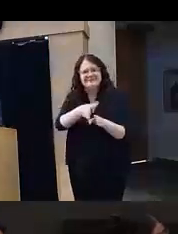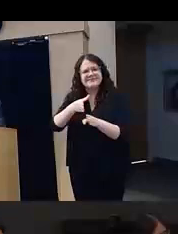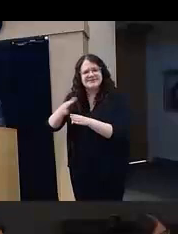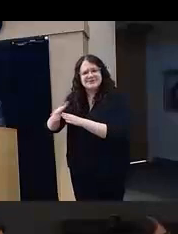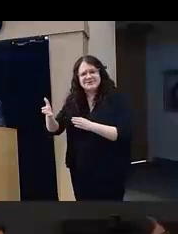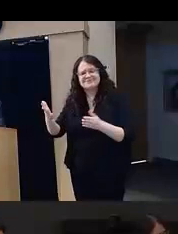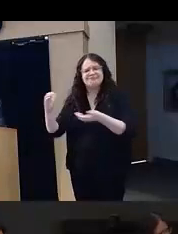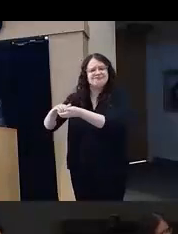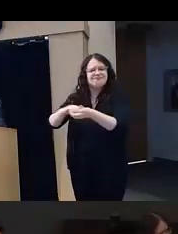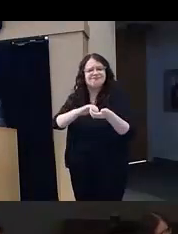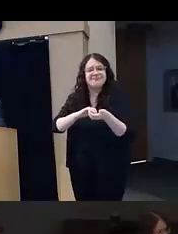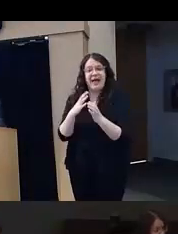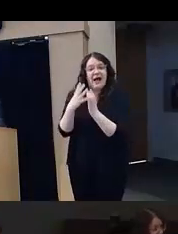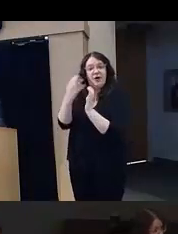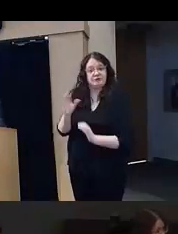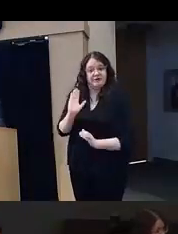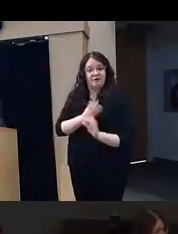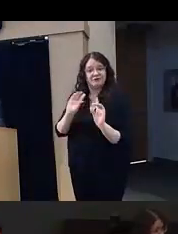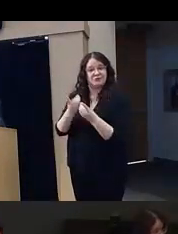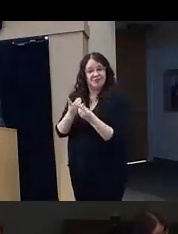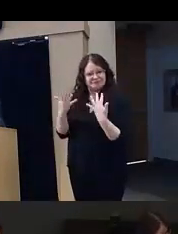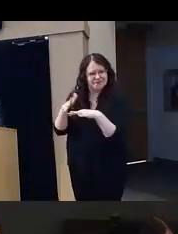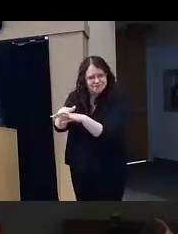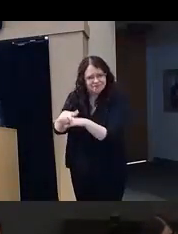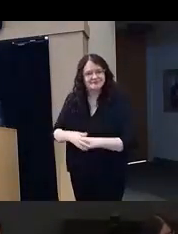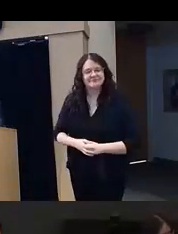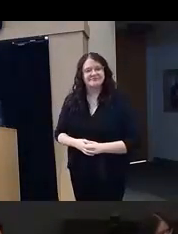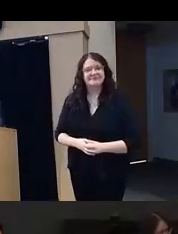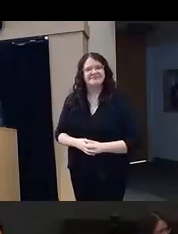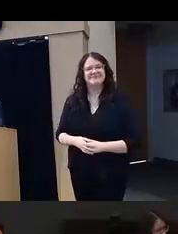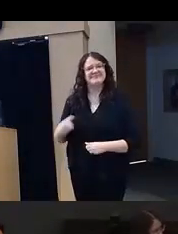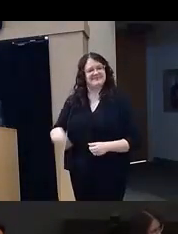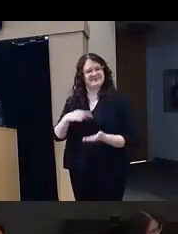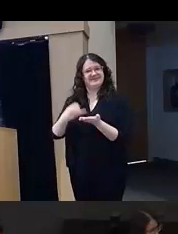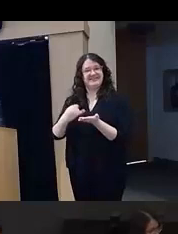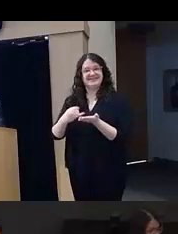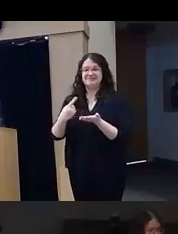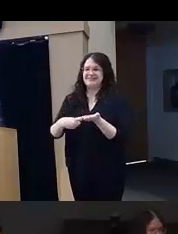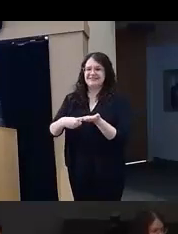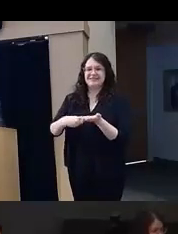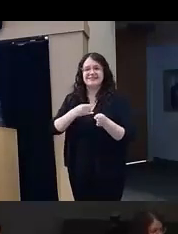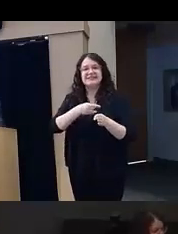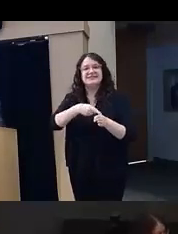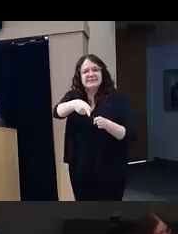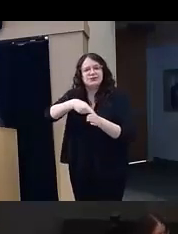you know when we talked about the boundary across Specialties we've done it to the nth degree